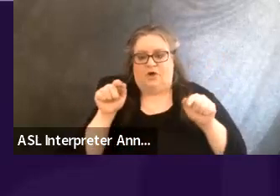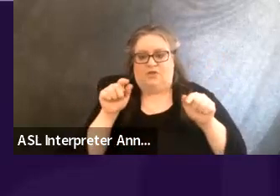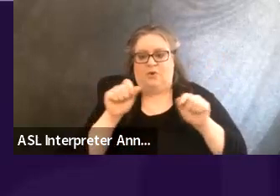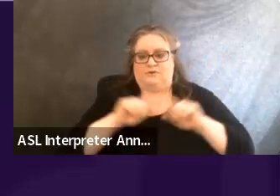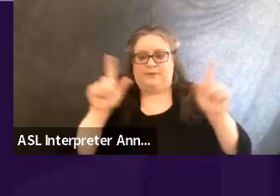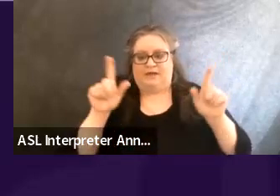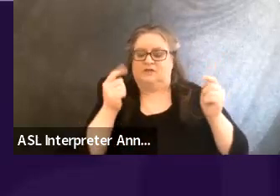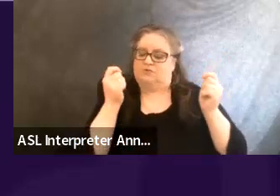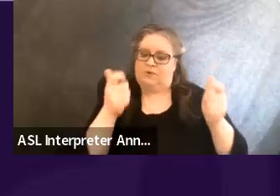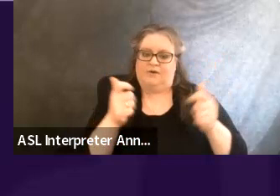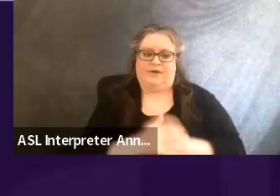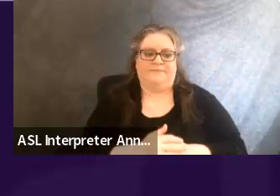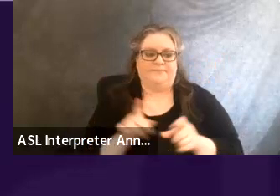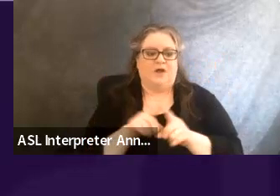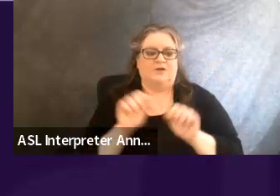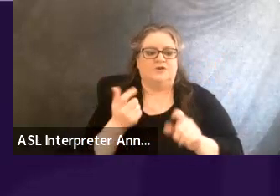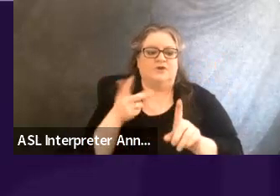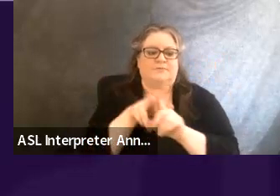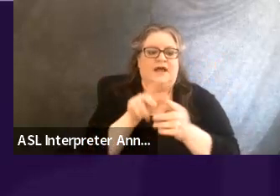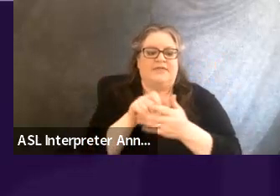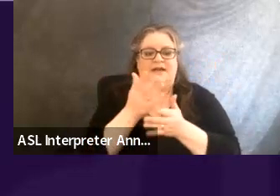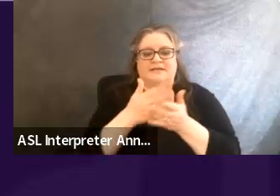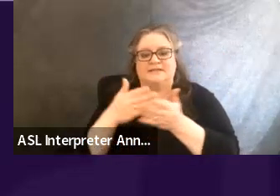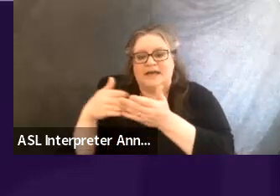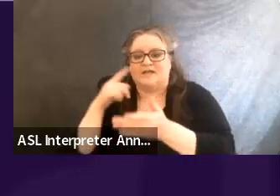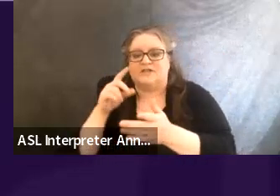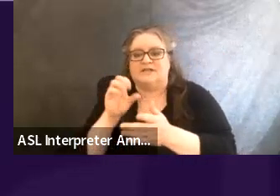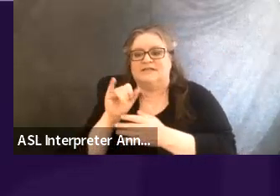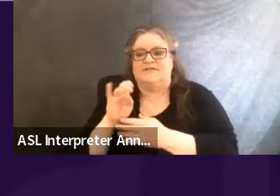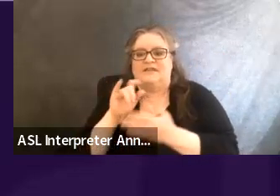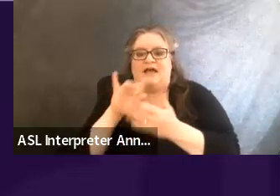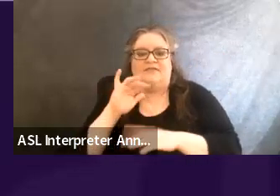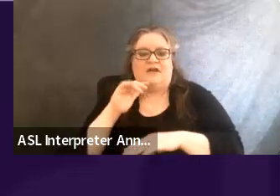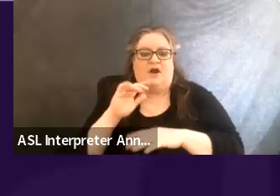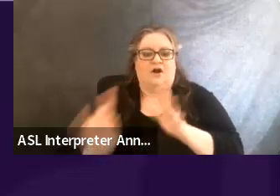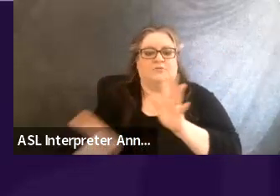And you can also apply this to sections of the site that are present in all pages,